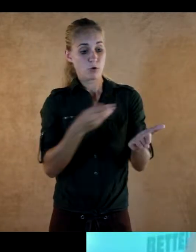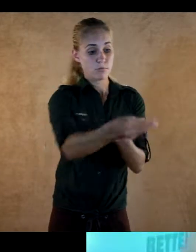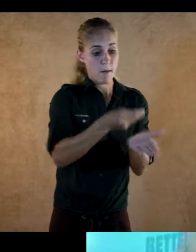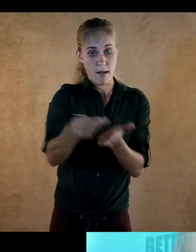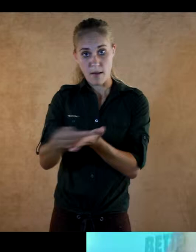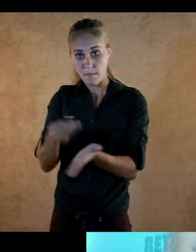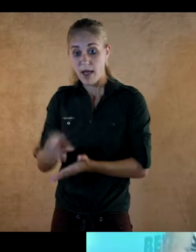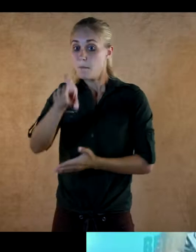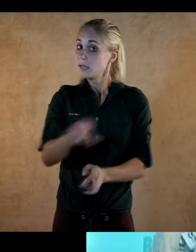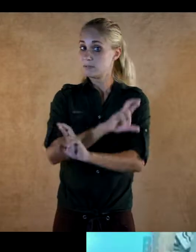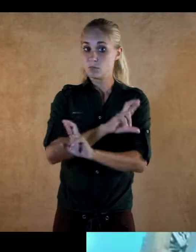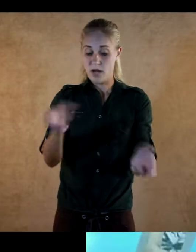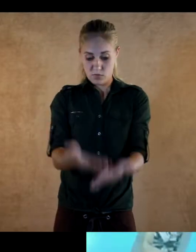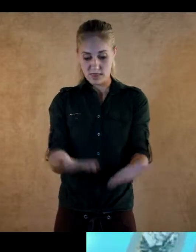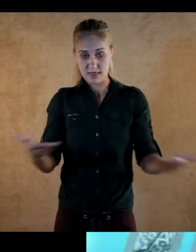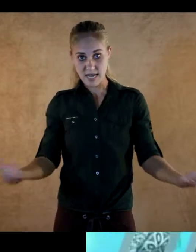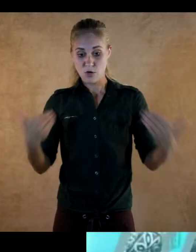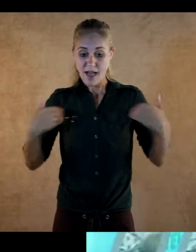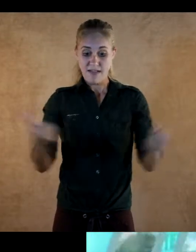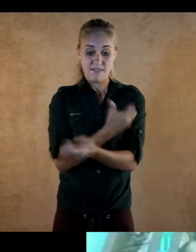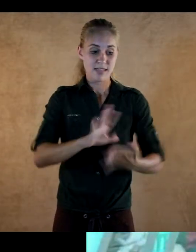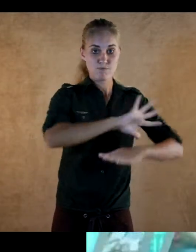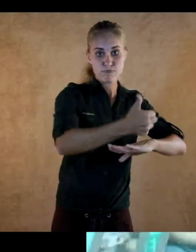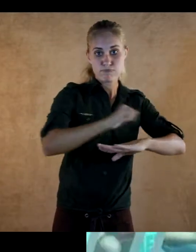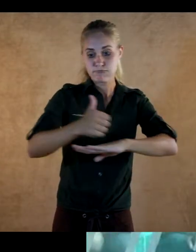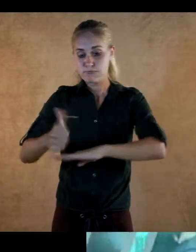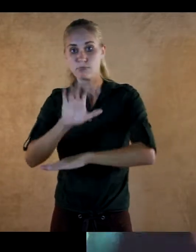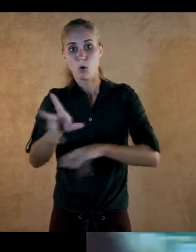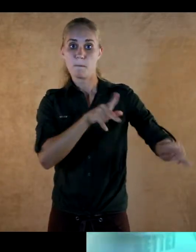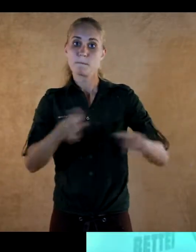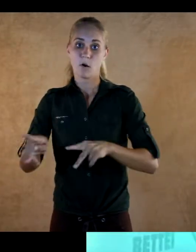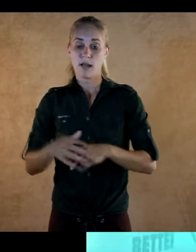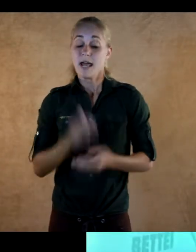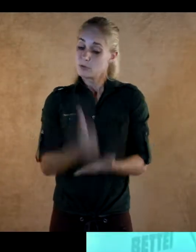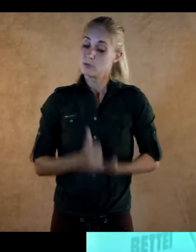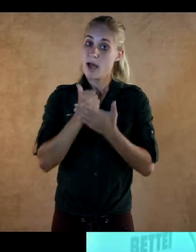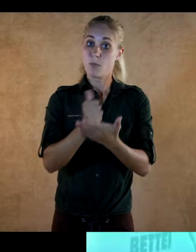You need to be ready with products so make sure you have products are your party. To help you with your events,